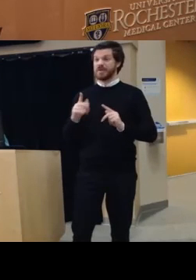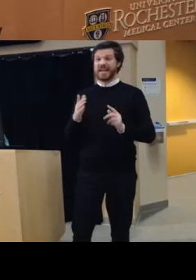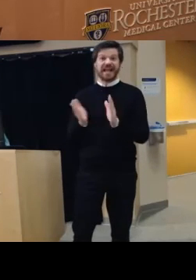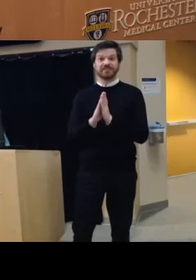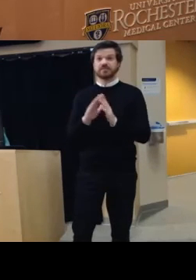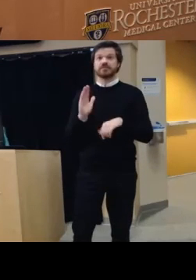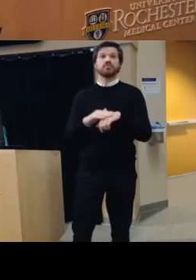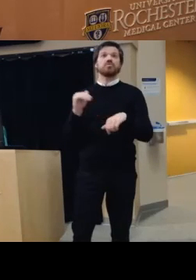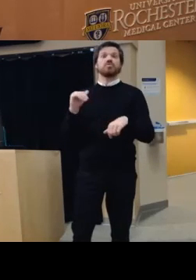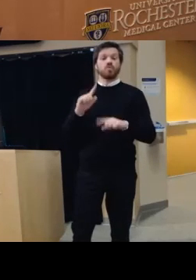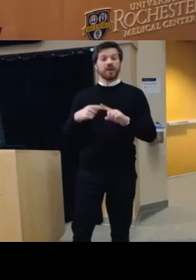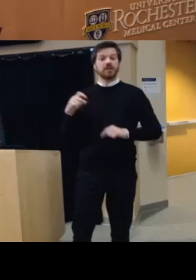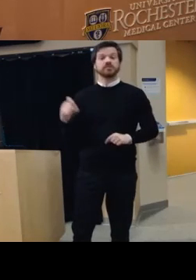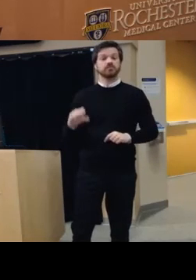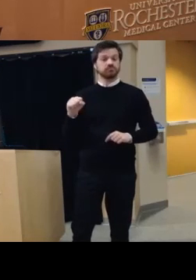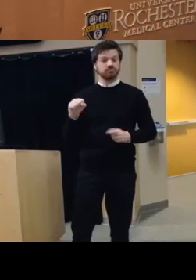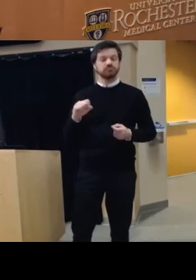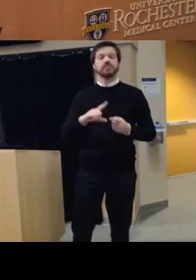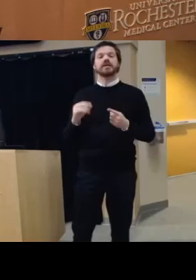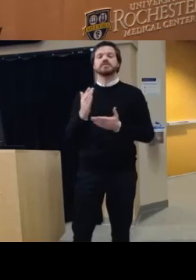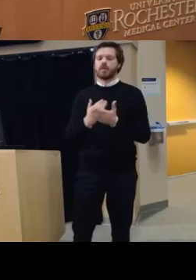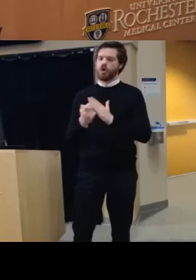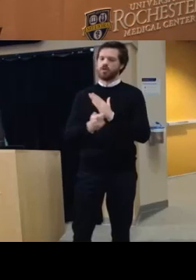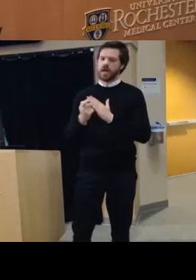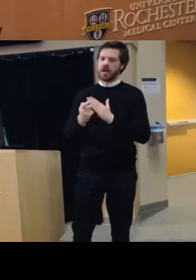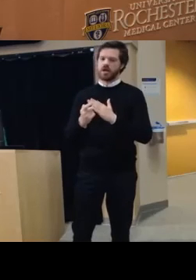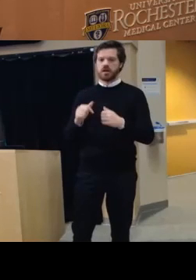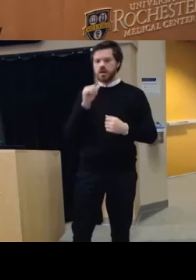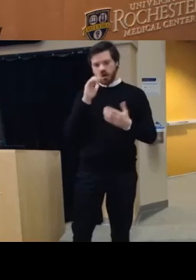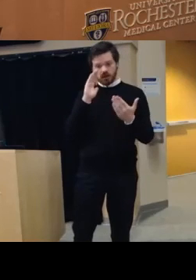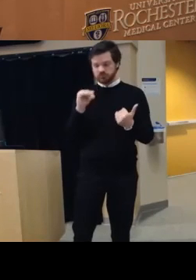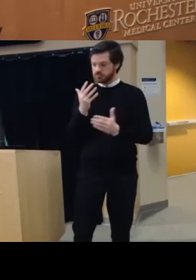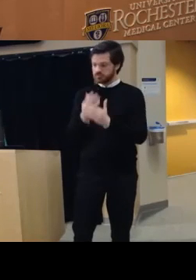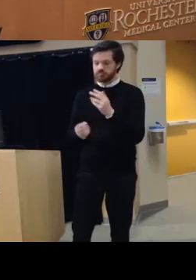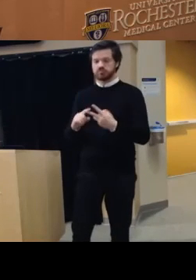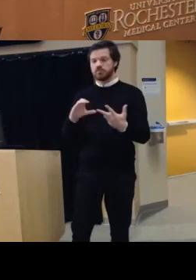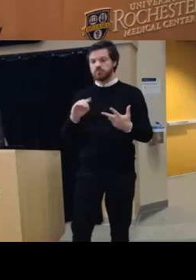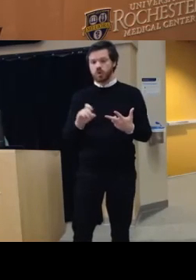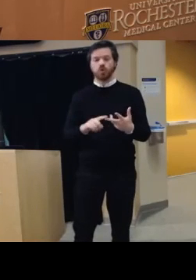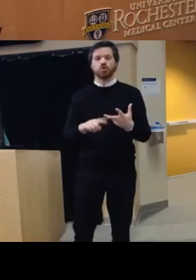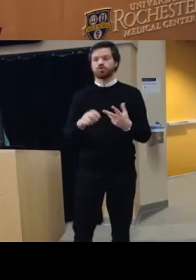they needed it but certain automatic triggers an unanticipated death a code a transfer to the